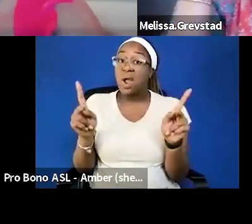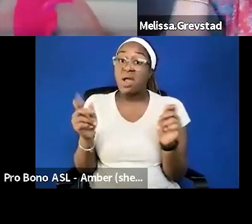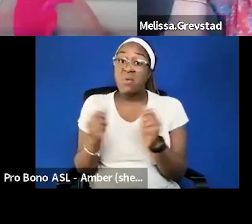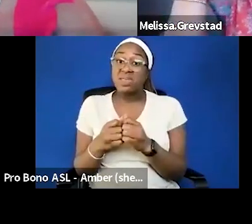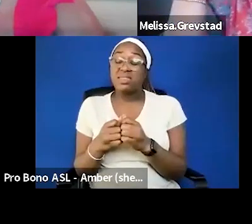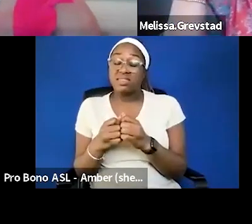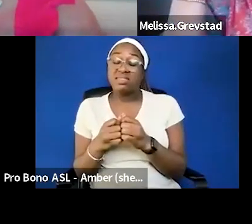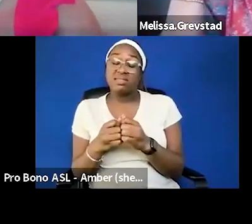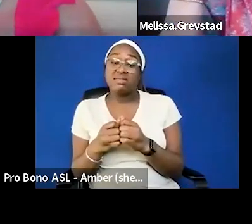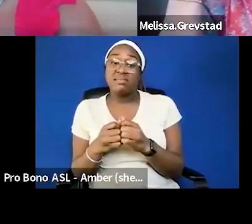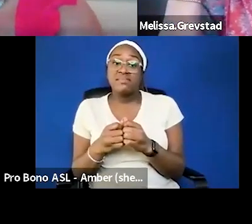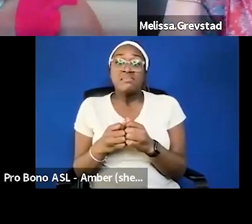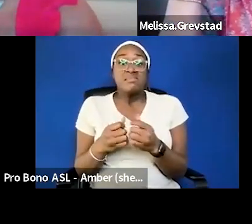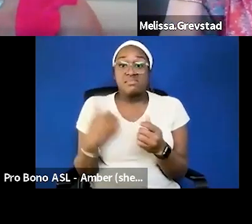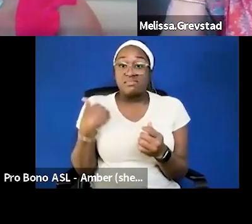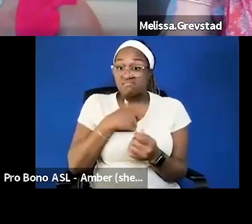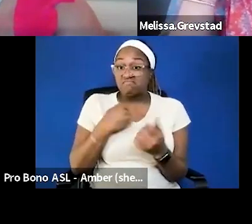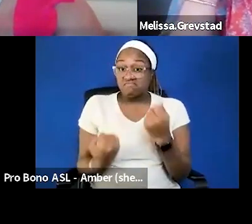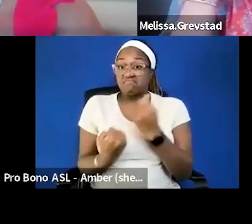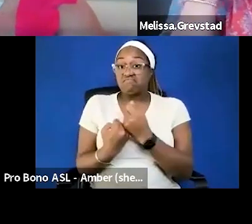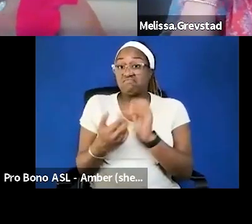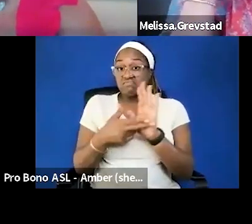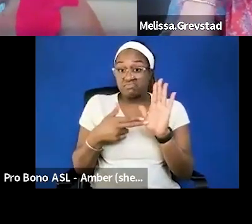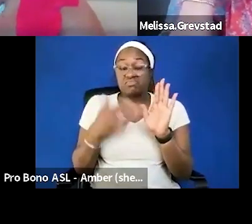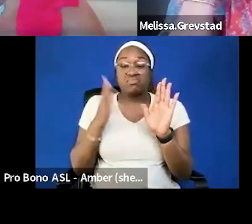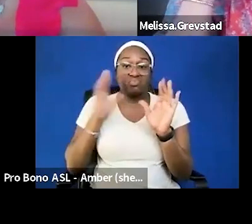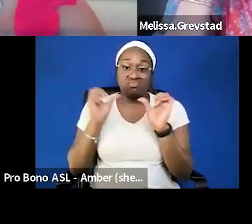where where we stand as a brand. And we're going to continue to speak up about the issue.